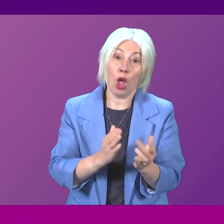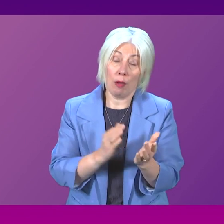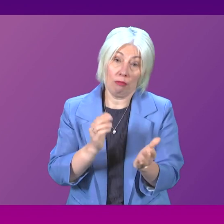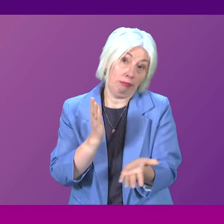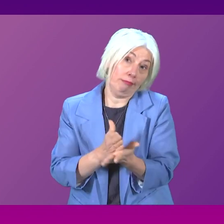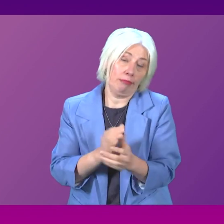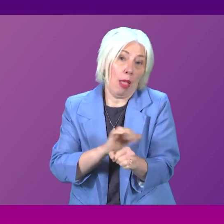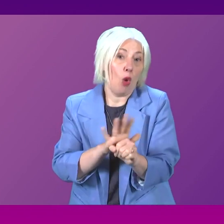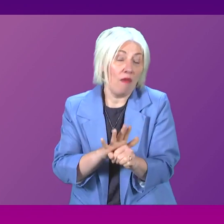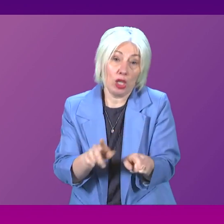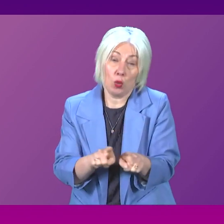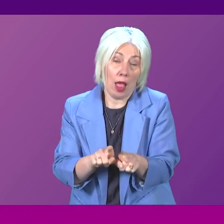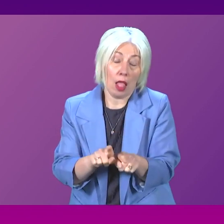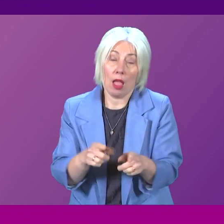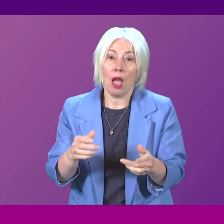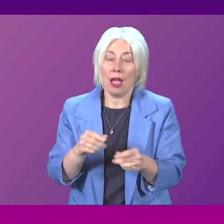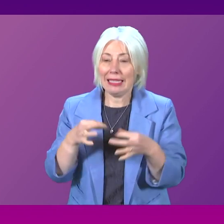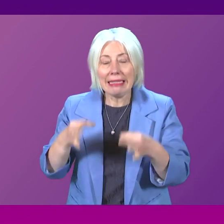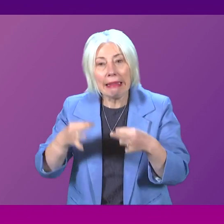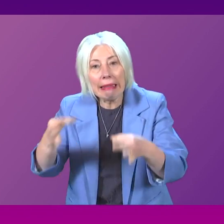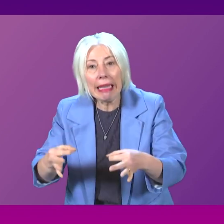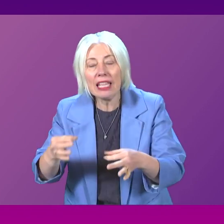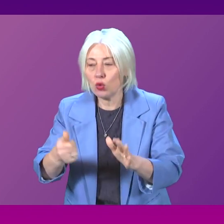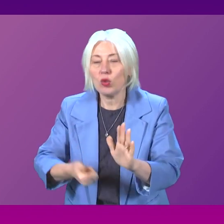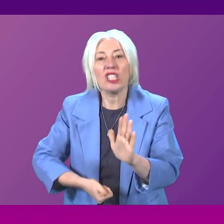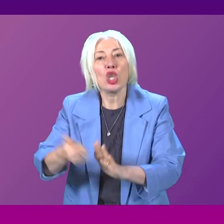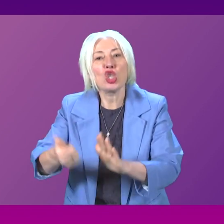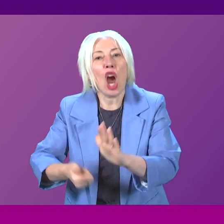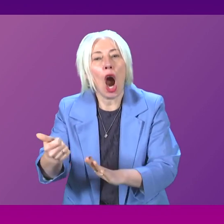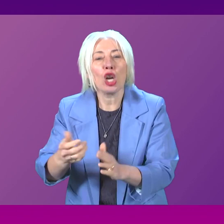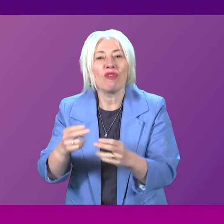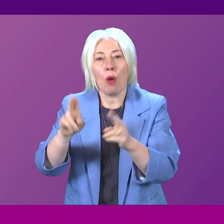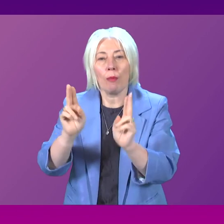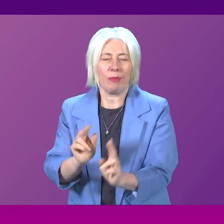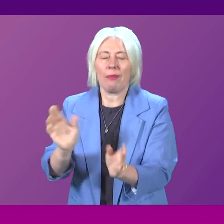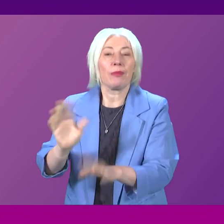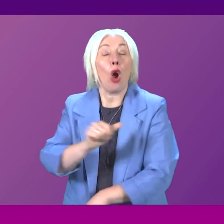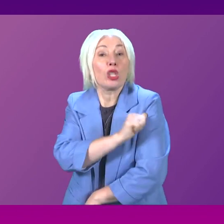Pressures are also driven by delays in discharge elsewhere in hospitals, which is why the £600